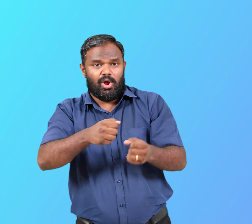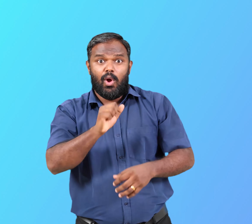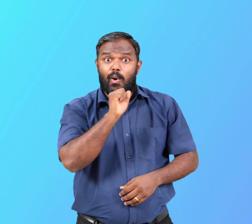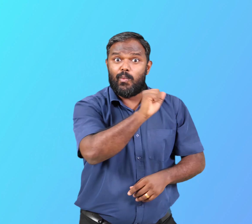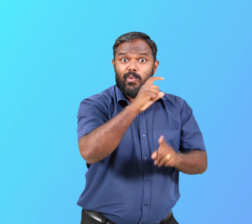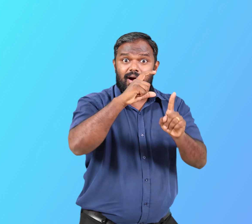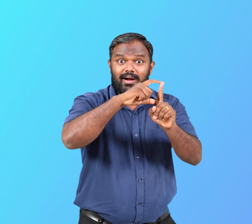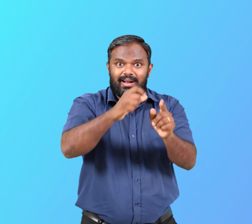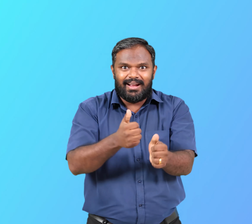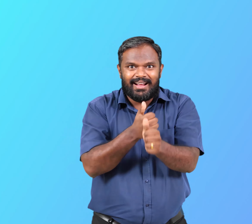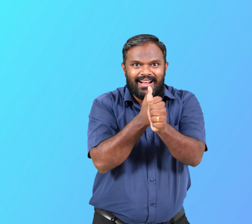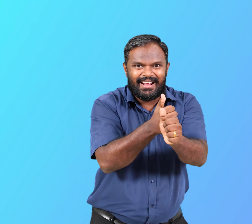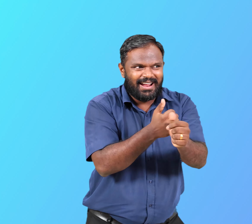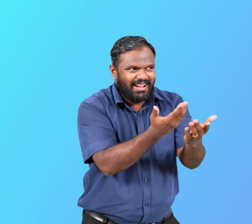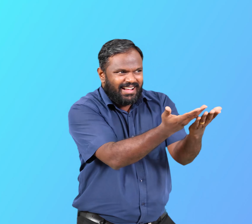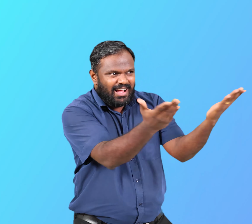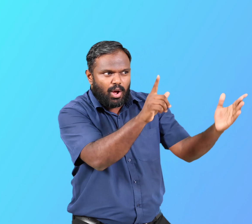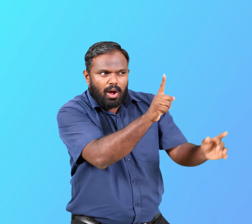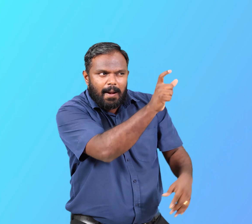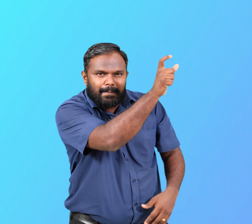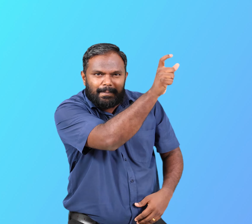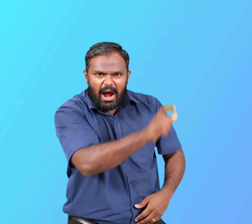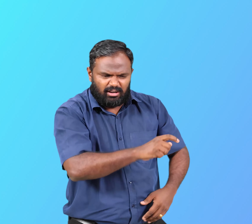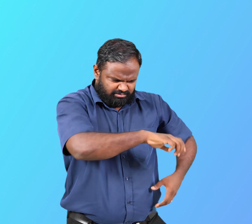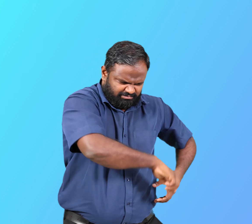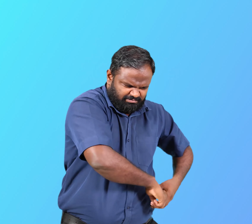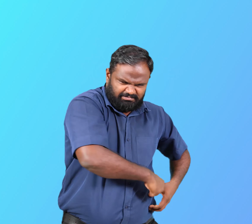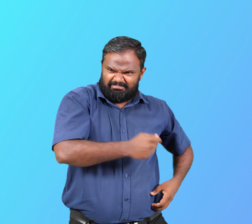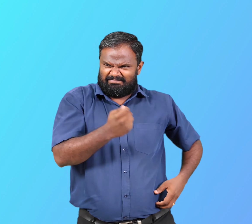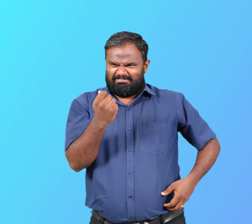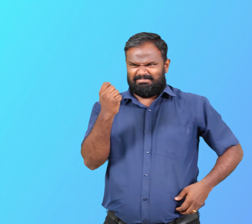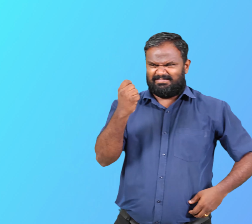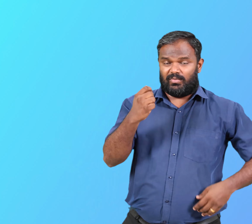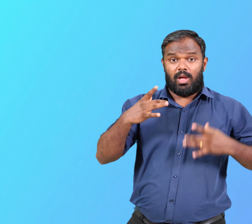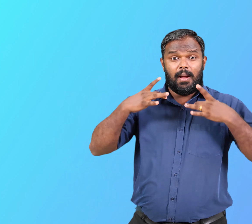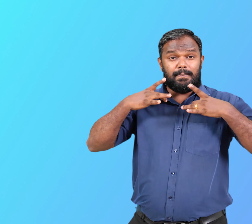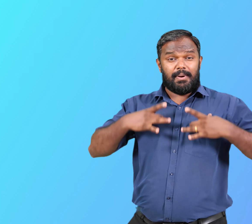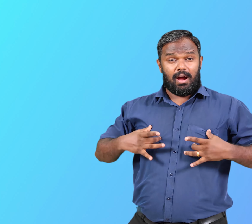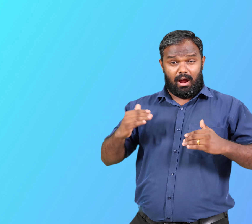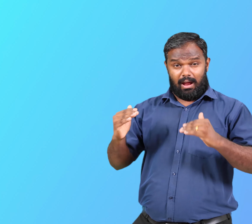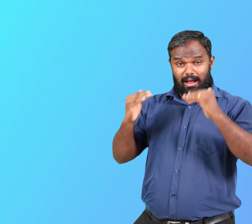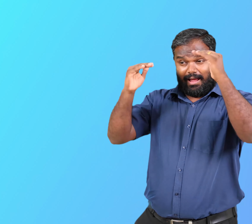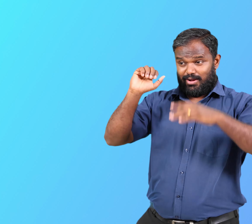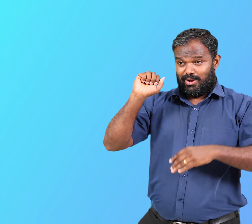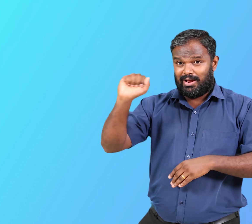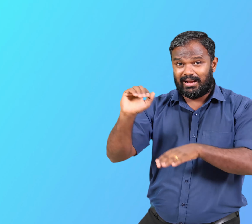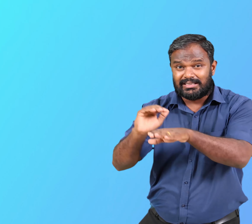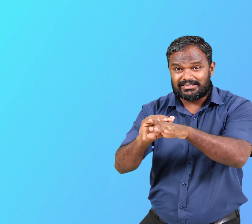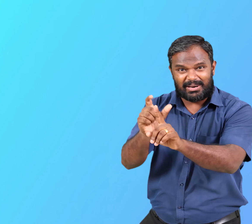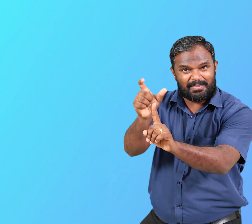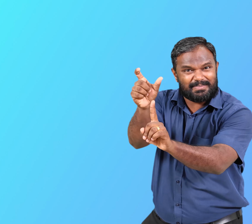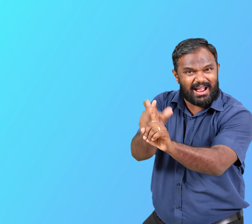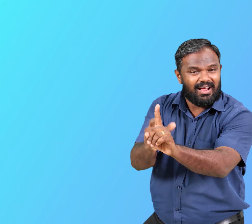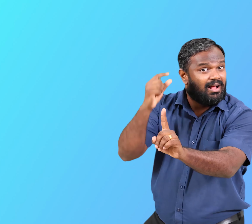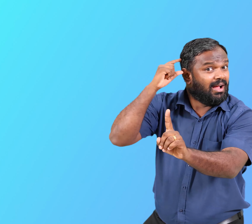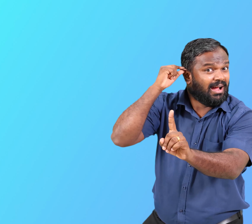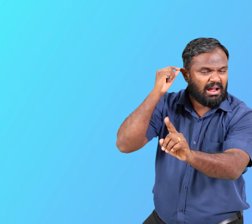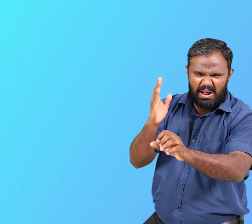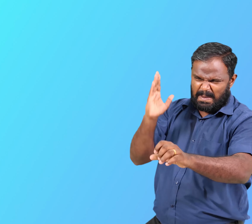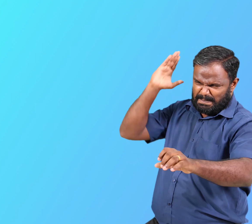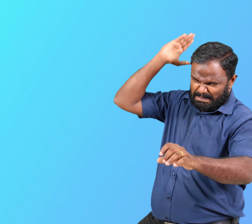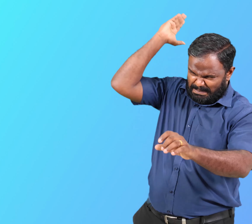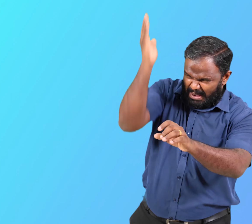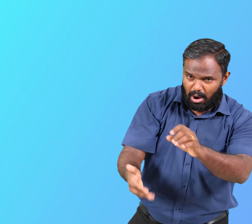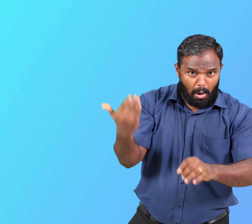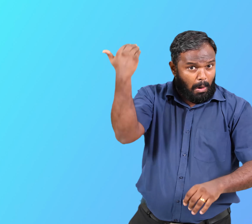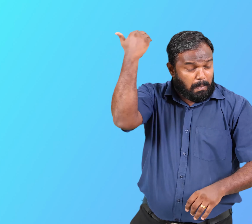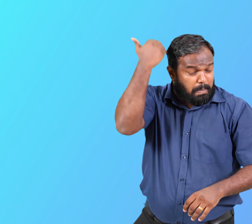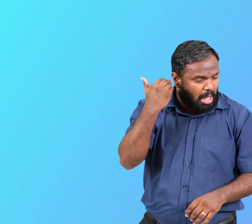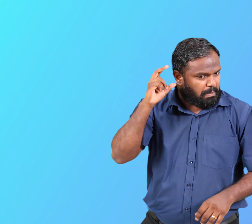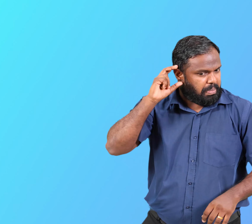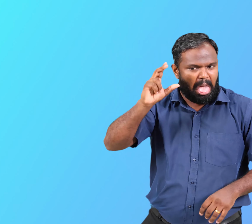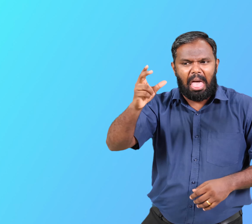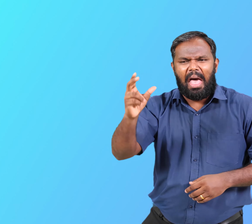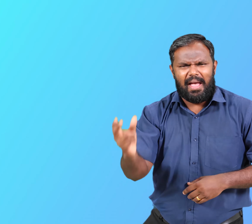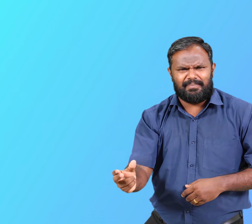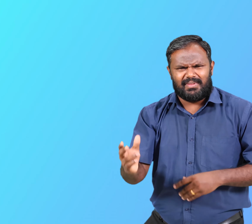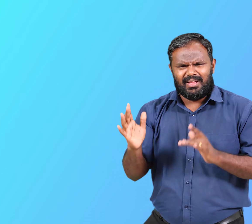When that happened, one of the followers with Jesus grabbed his sword and pulled it out. He swung it at the servant of the high priest and cut off his ear.